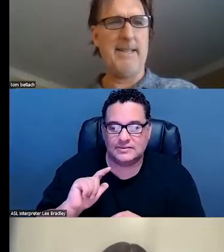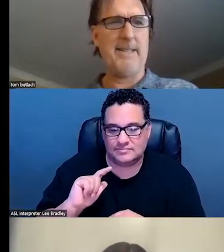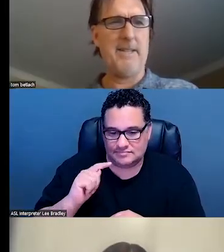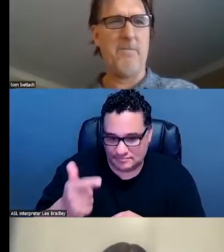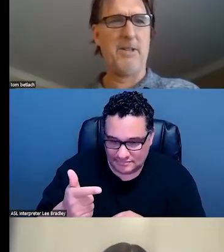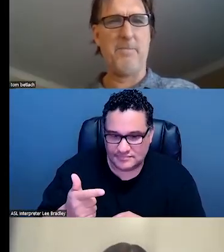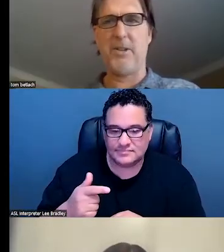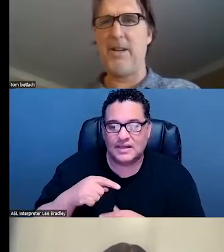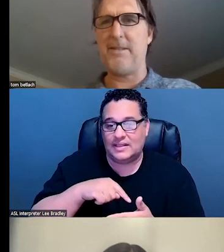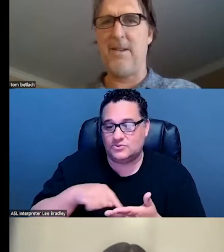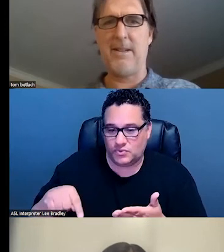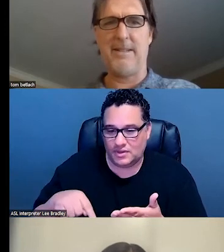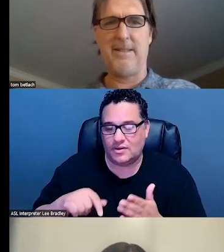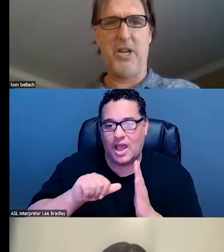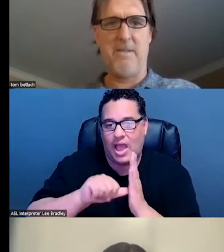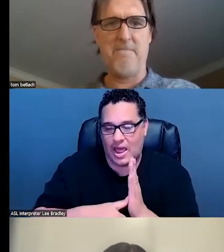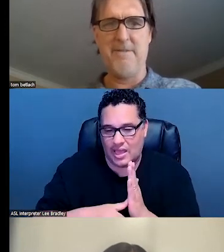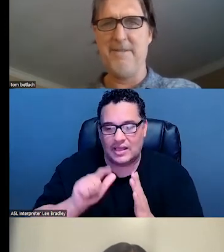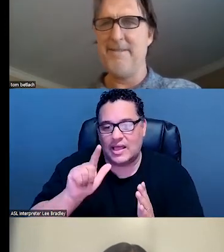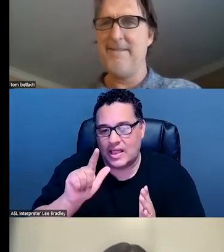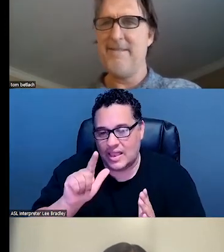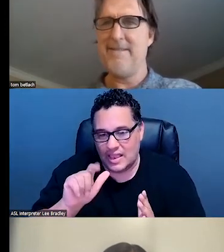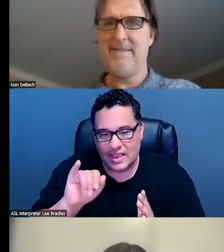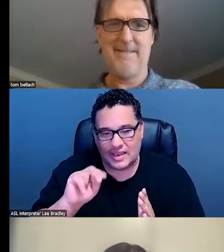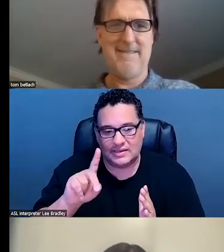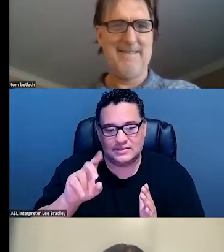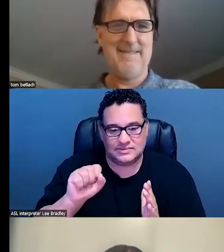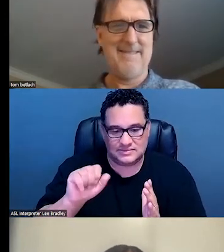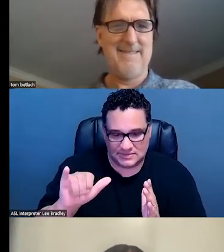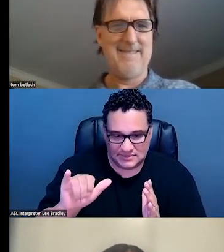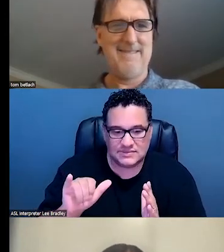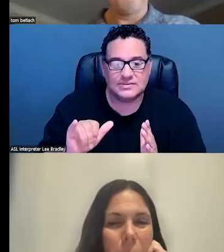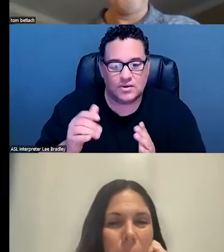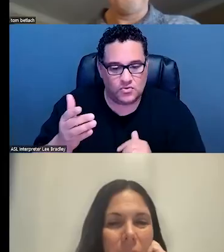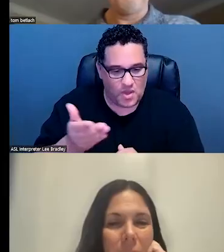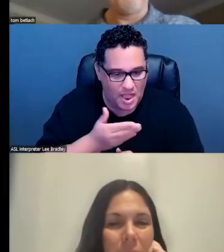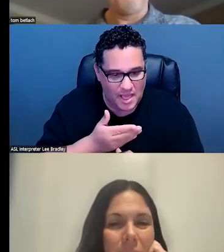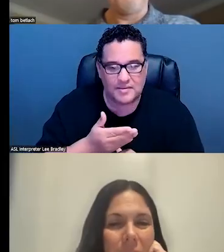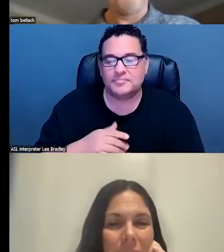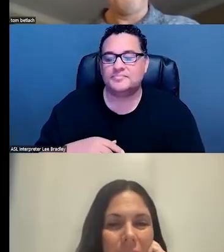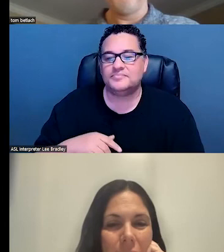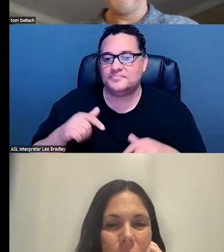LINDSEY, WELCOME TO CRISIS TALK AND THE JAM. >> THANK YOU, TOM. YEAH, YEAH, LINDSEY IF YOU